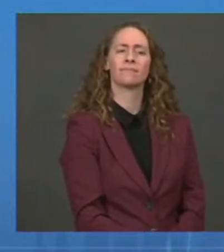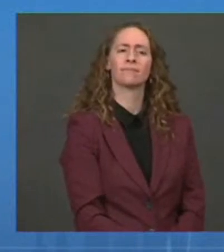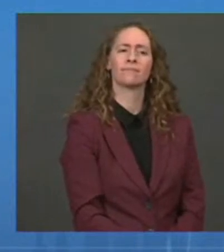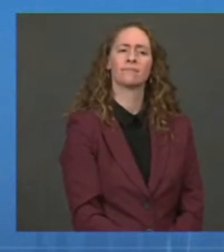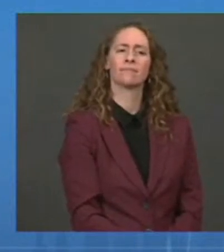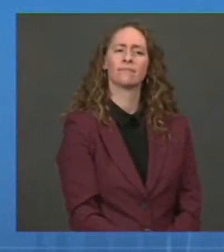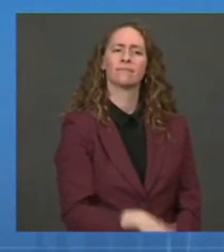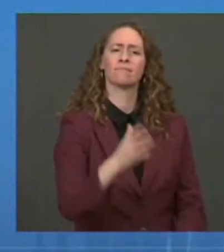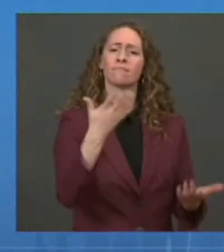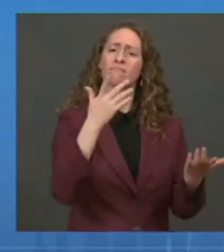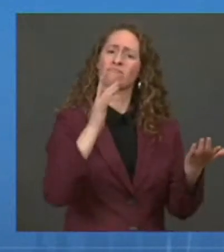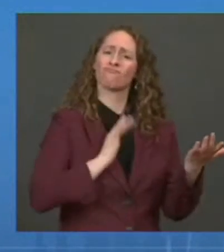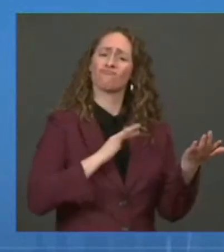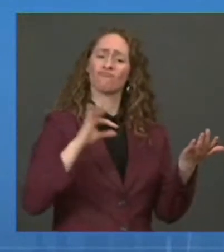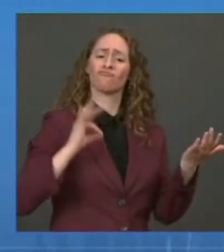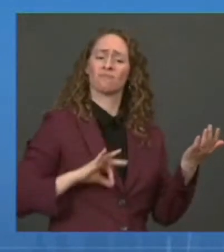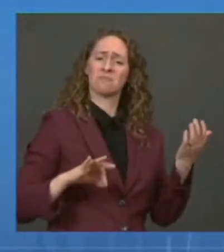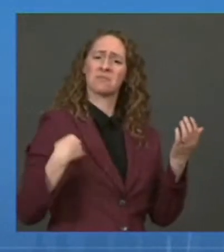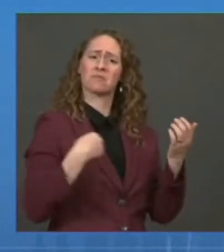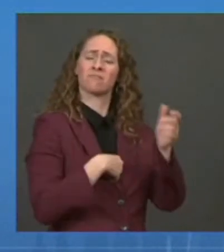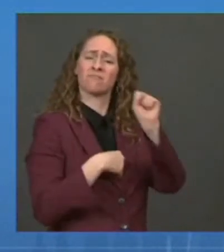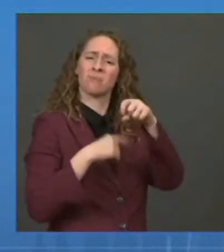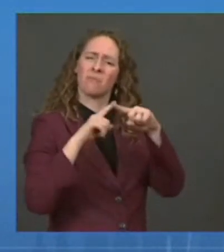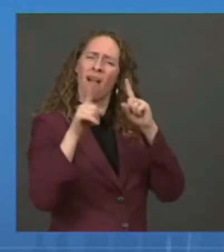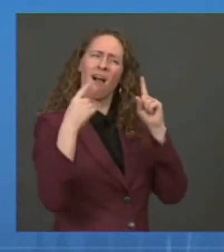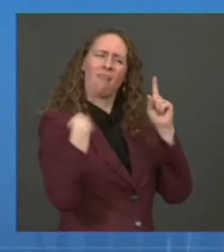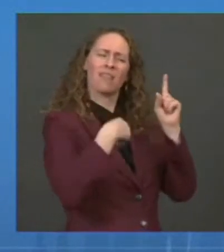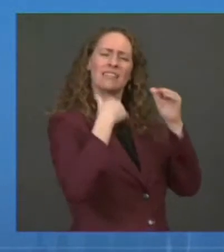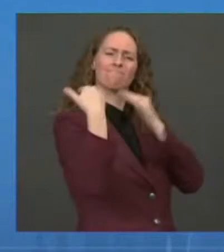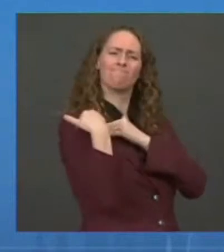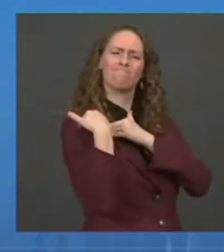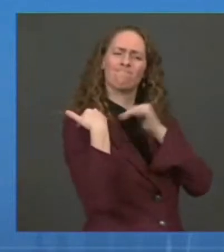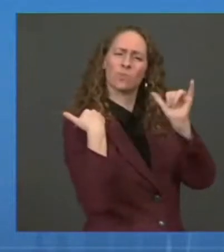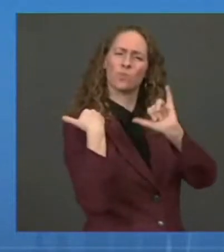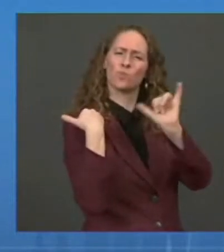VACCINATED. IT'S IN OUR SELF INTEREST AND MORAL OBLIGATION.